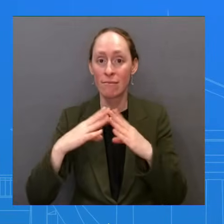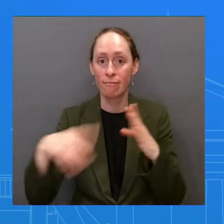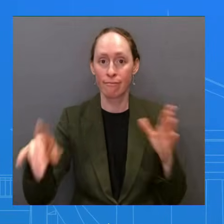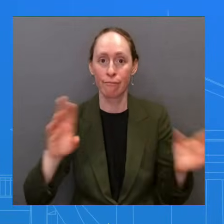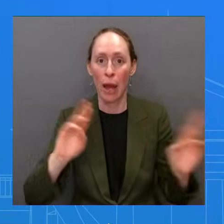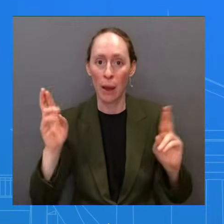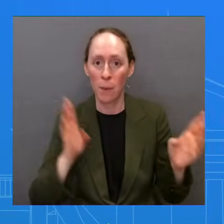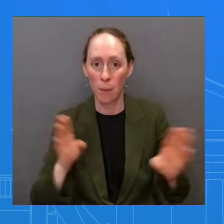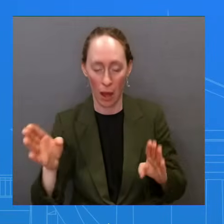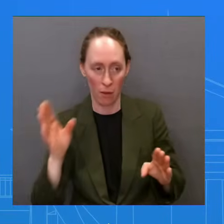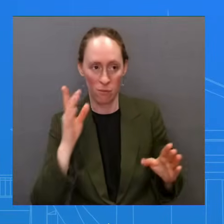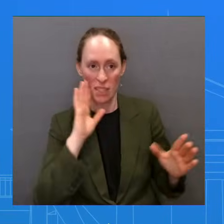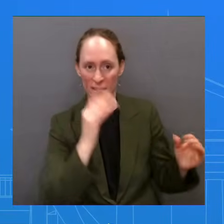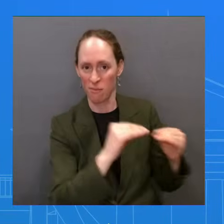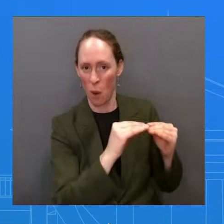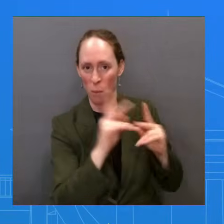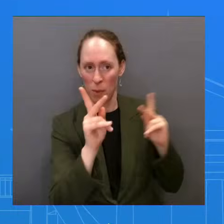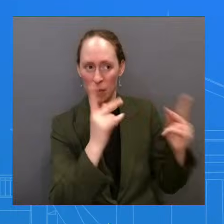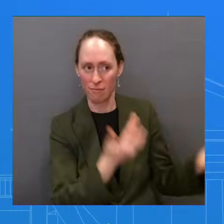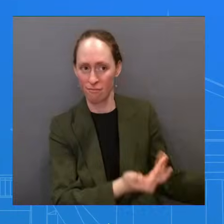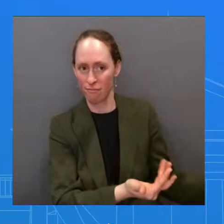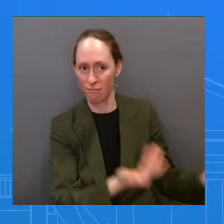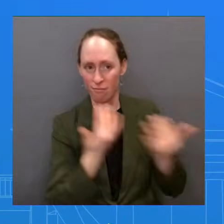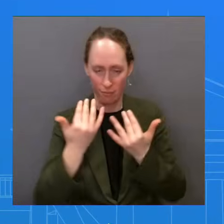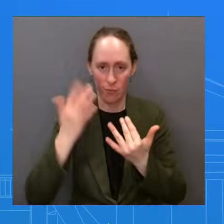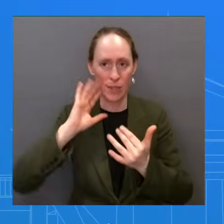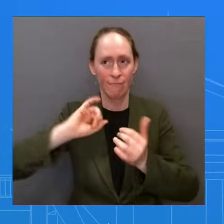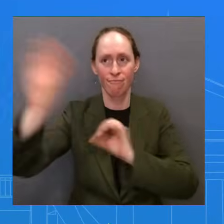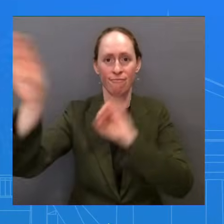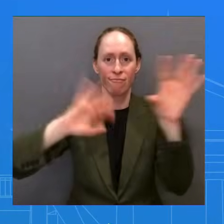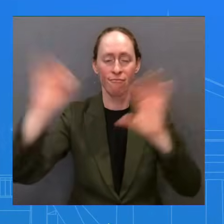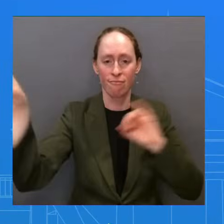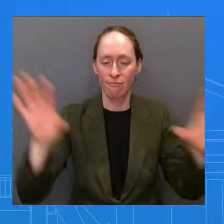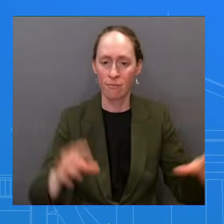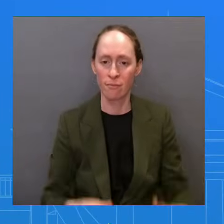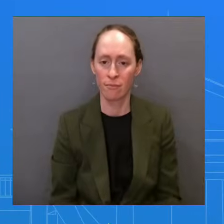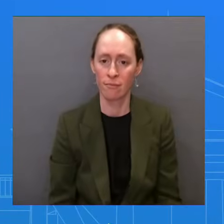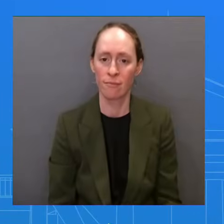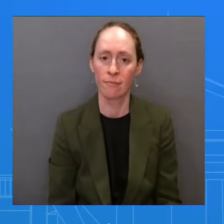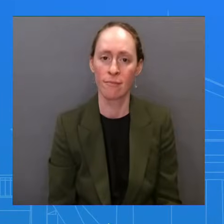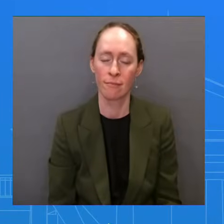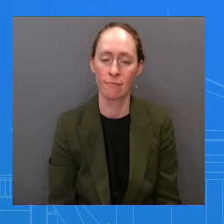and with the American people. Because what he's doing -- that's what it looks like. It looks like a political stunts, instead of --